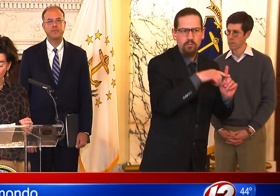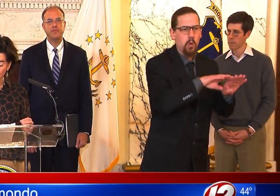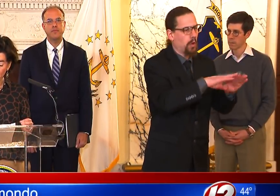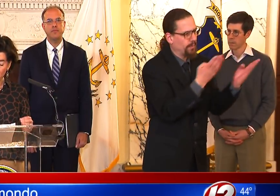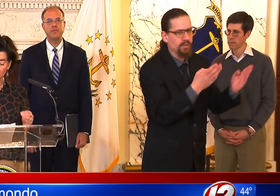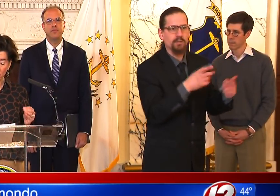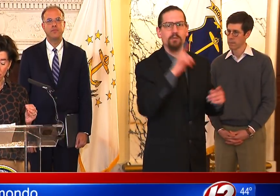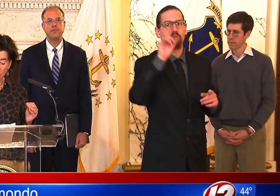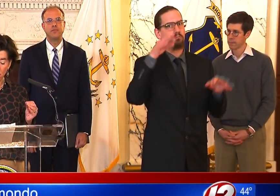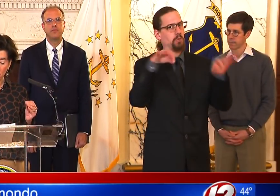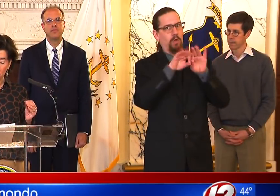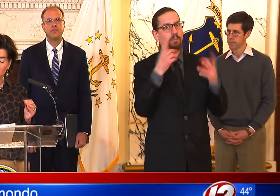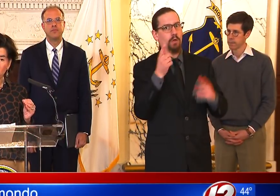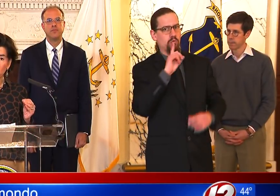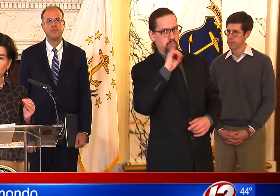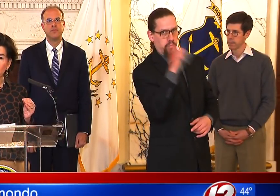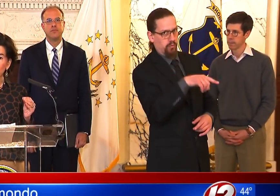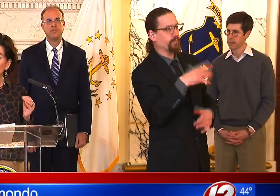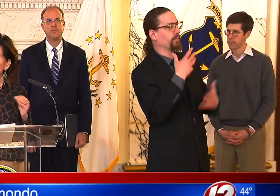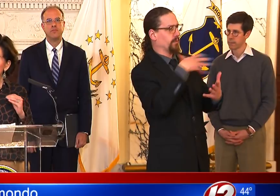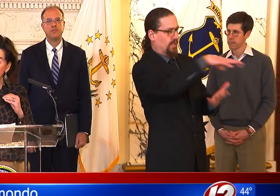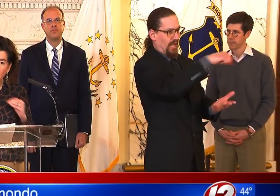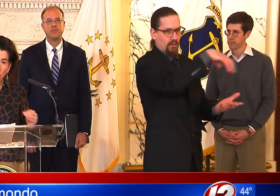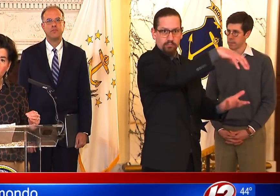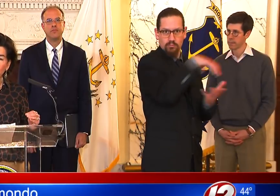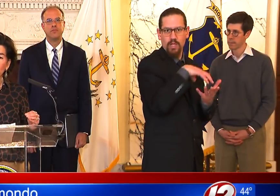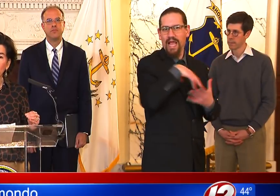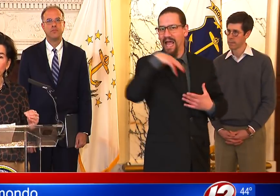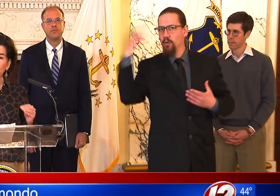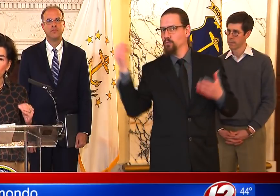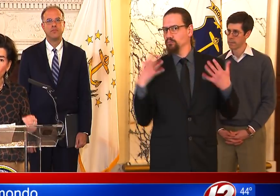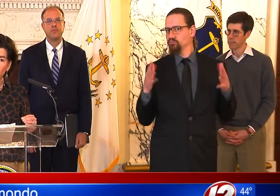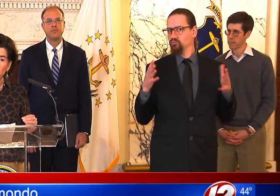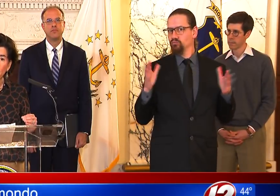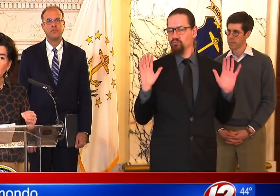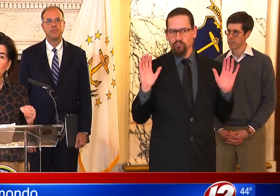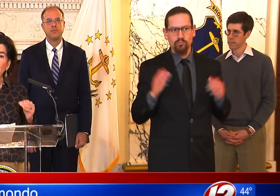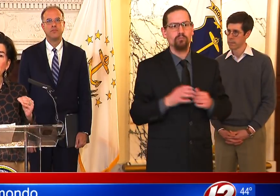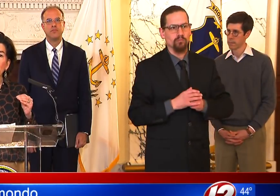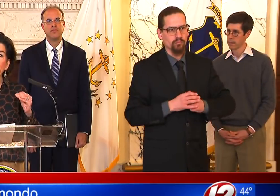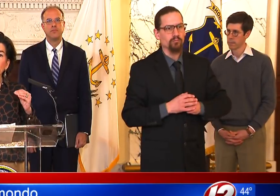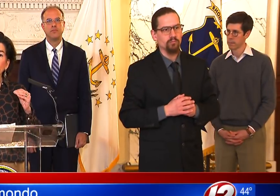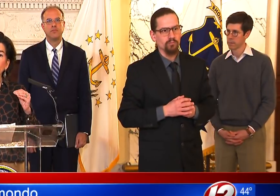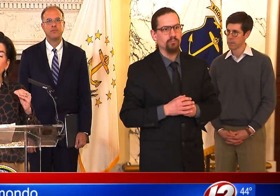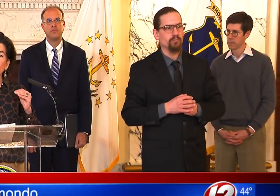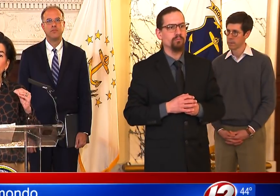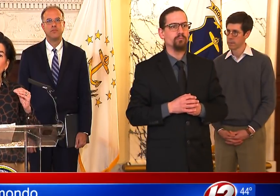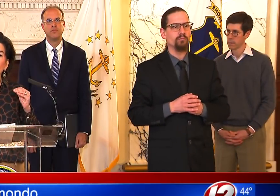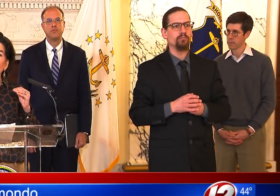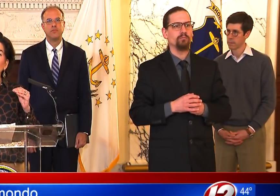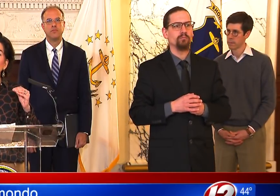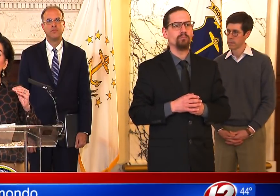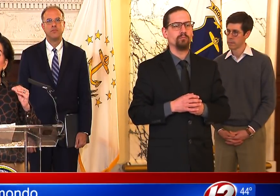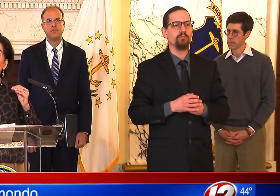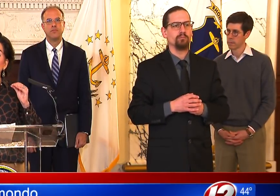WITH YOUR SOCIAL DISTANCING. IF YOU ARE A NONCRITICAL RETAIL